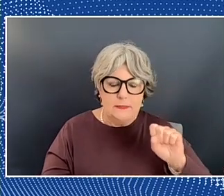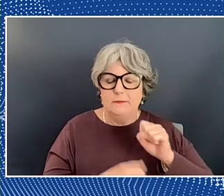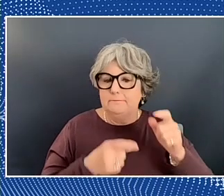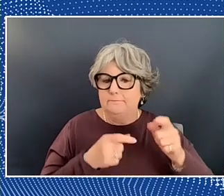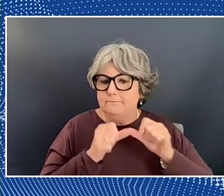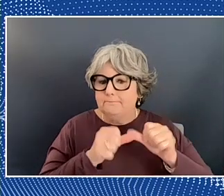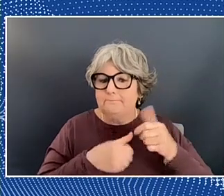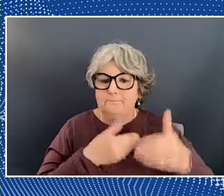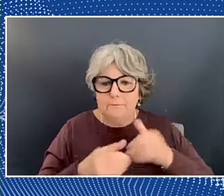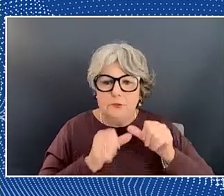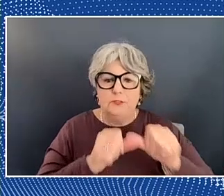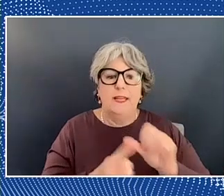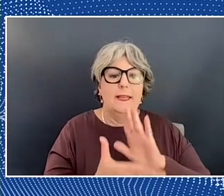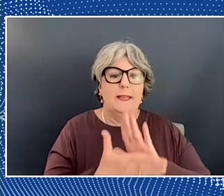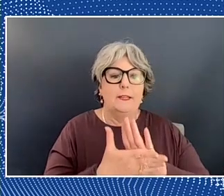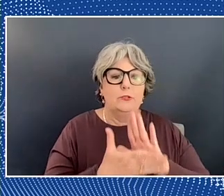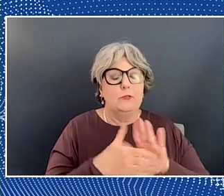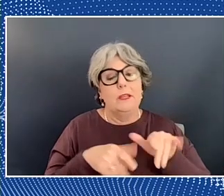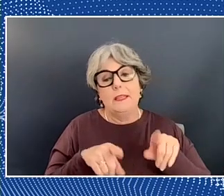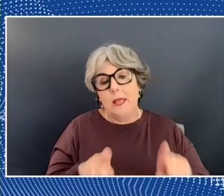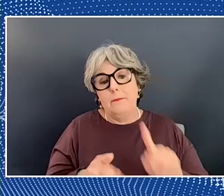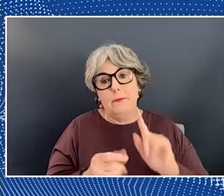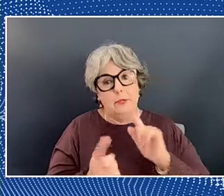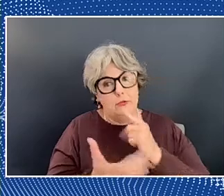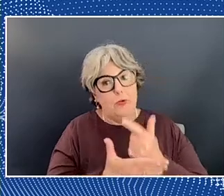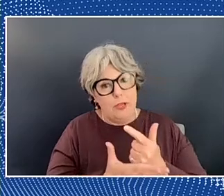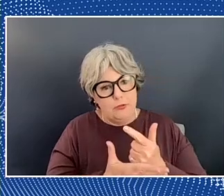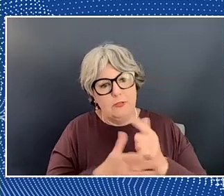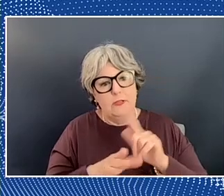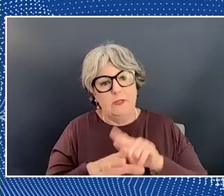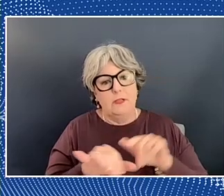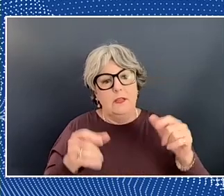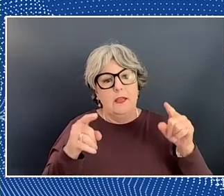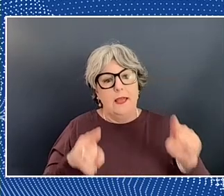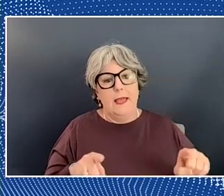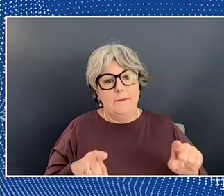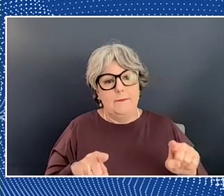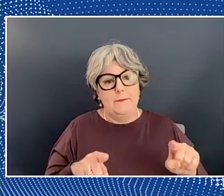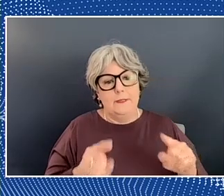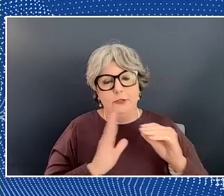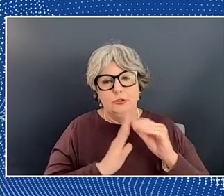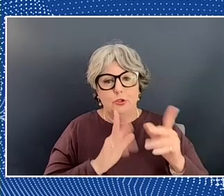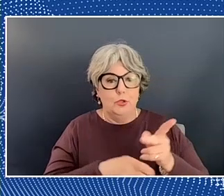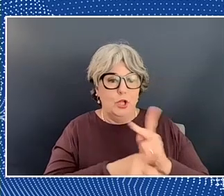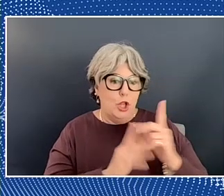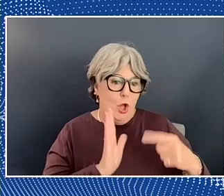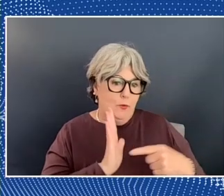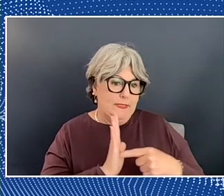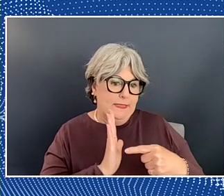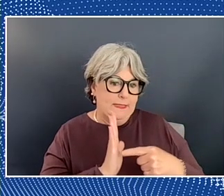And while this allowed me to graduate, it also resulted in significant student loan debt. So just like many Black borrowers